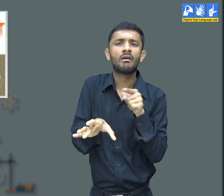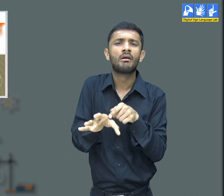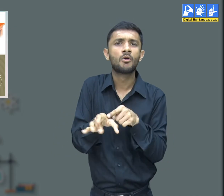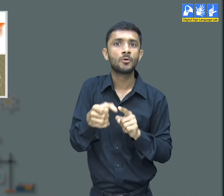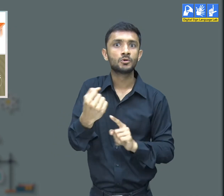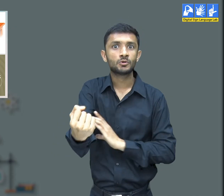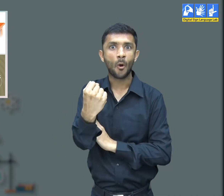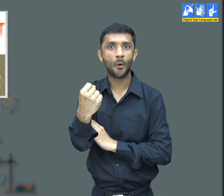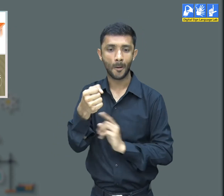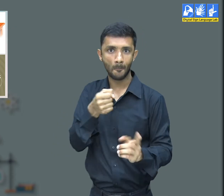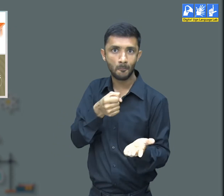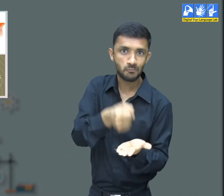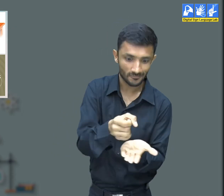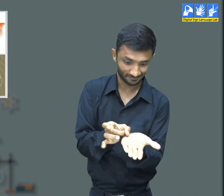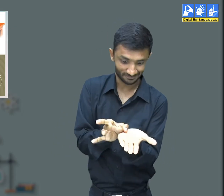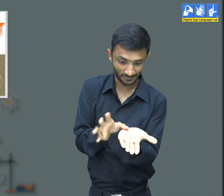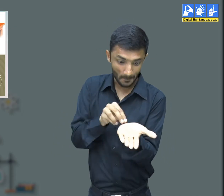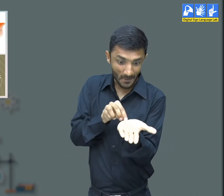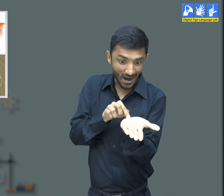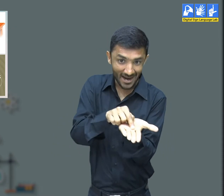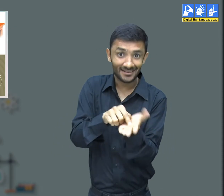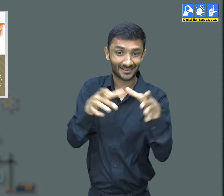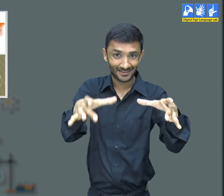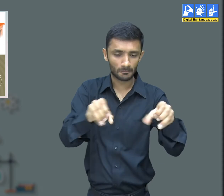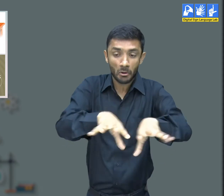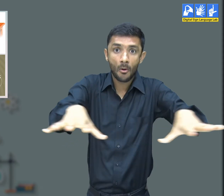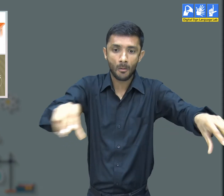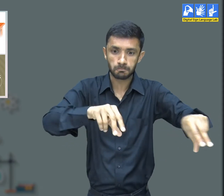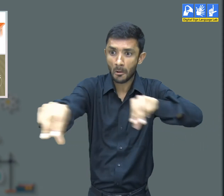The strong force from the striker disperses the coins all over the carrom board.